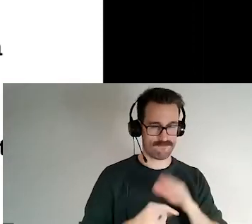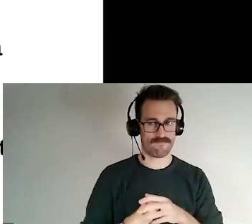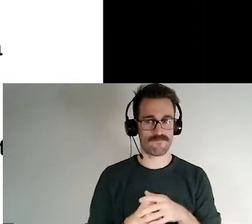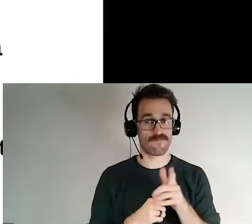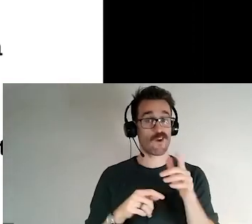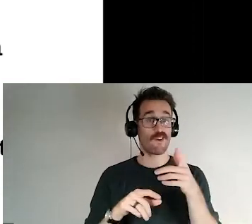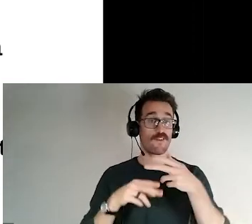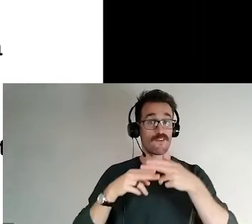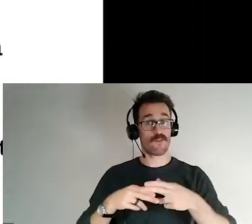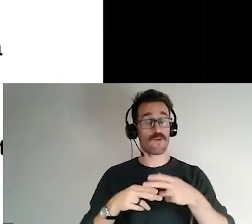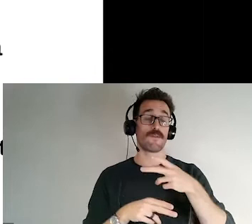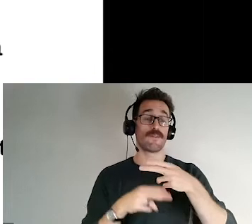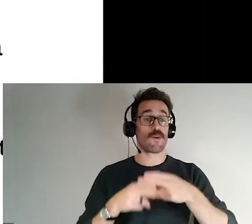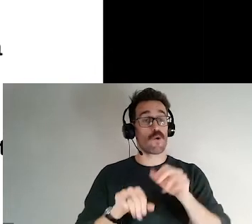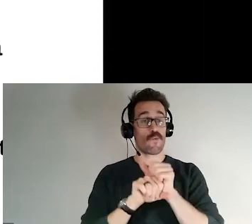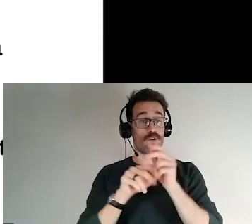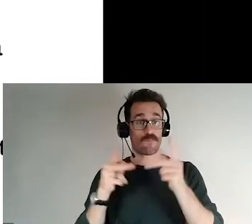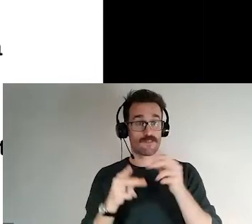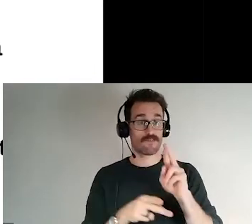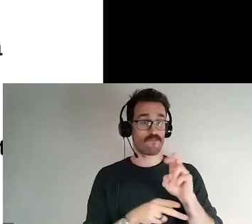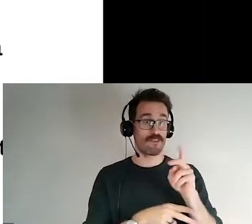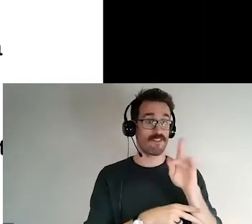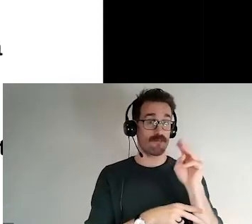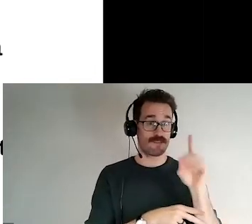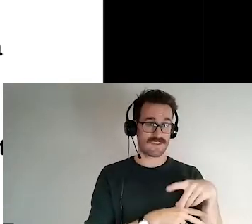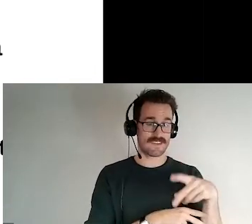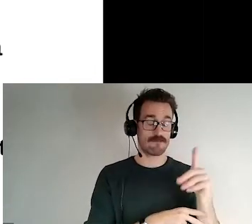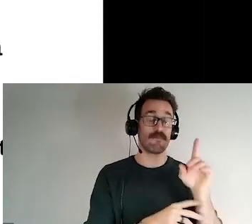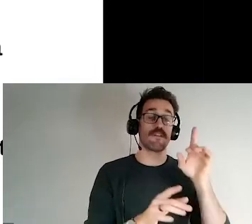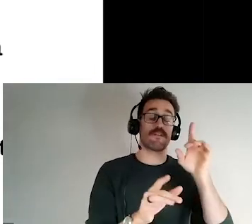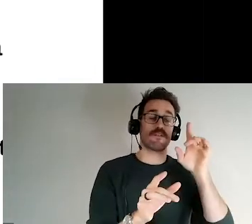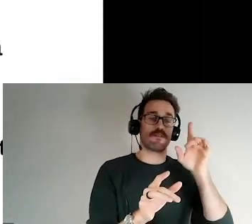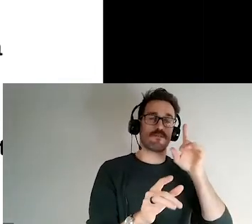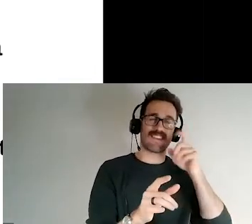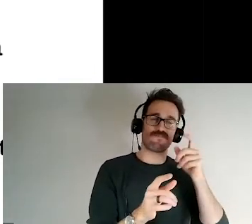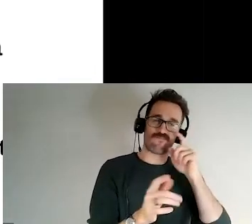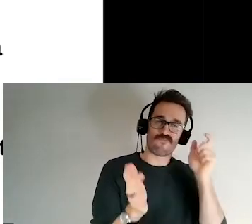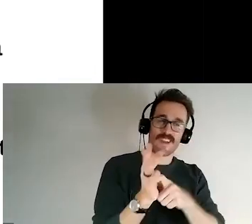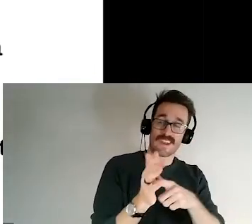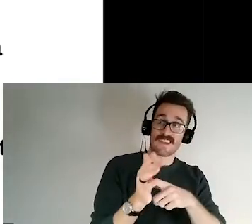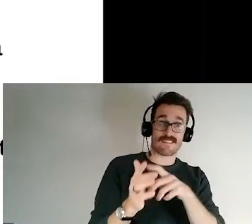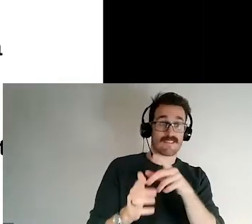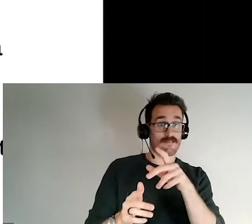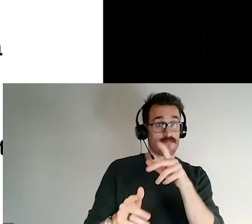Revamped or recognizing the value of employees with episodic disabilities. What we want to do